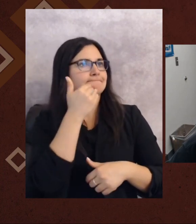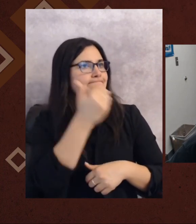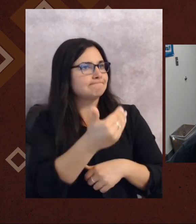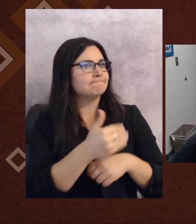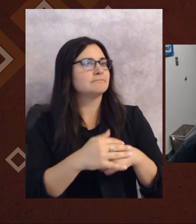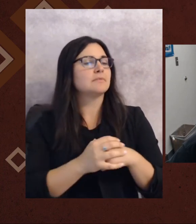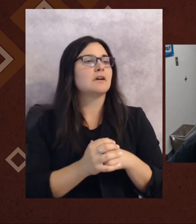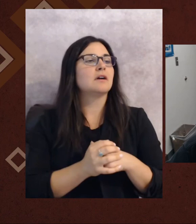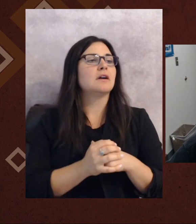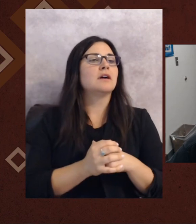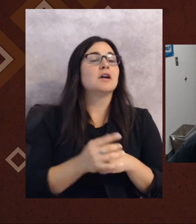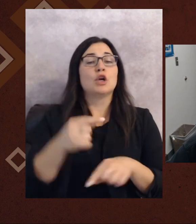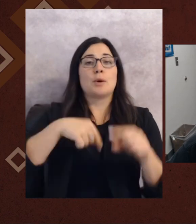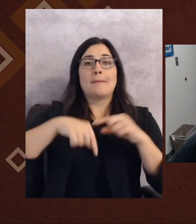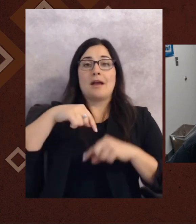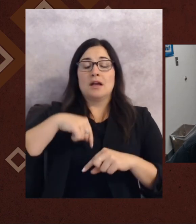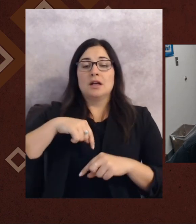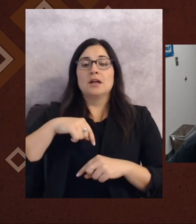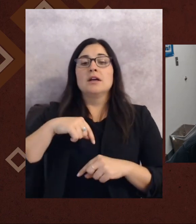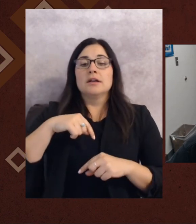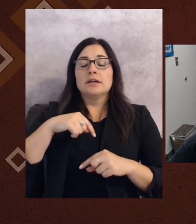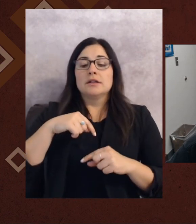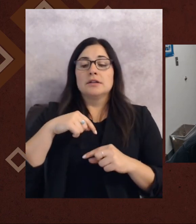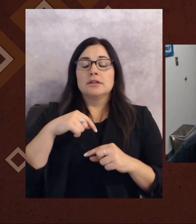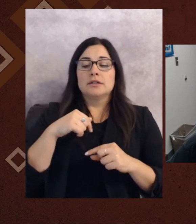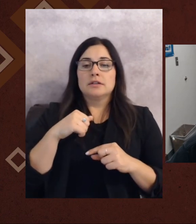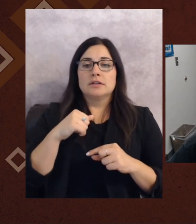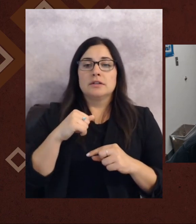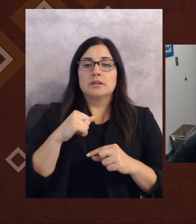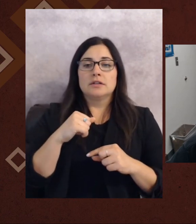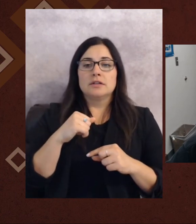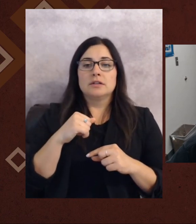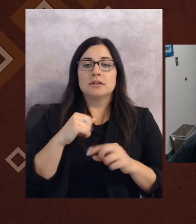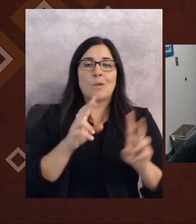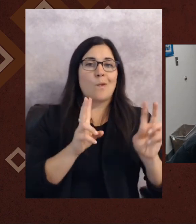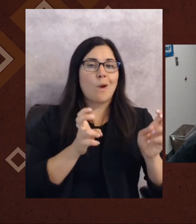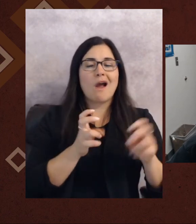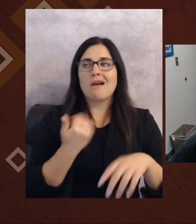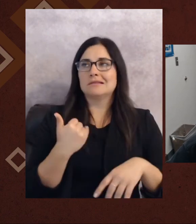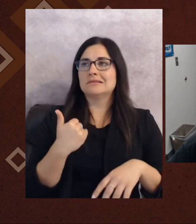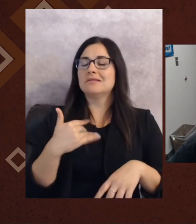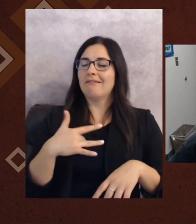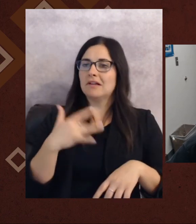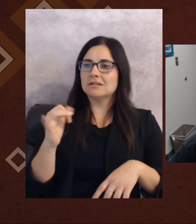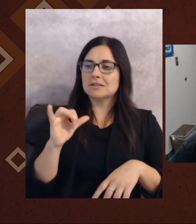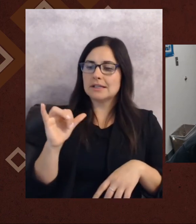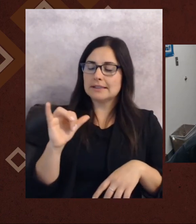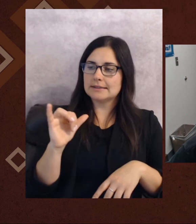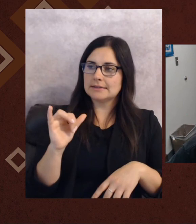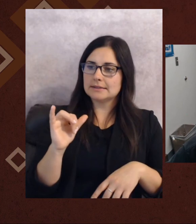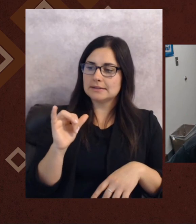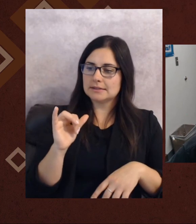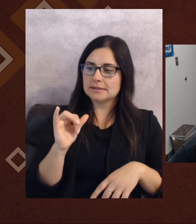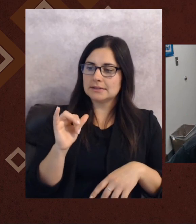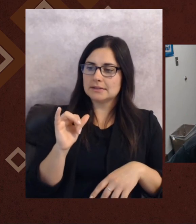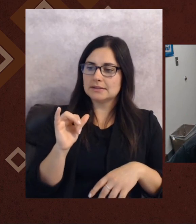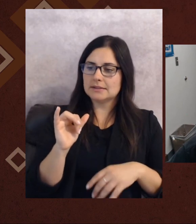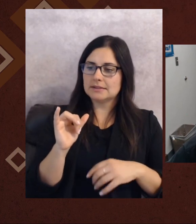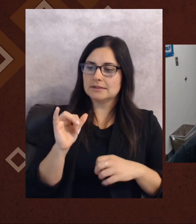I'll just go back to the core if you're really kind of like very great